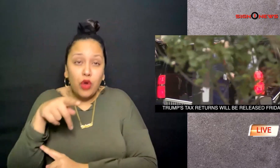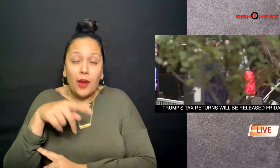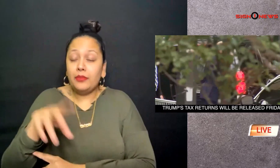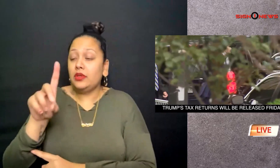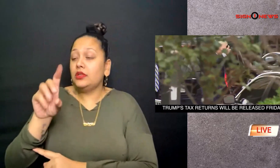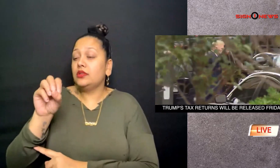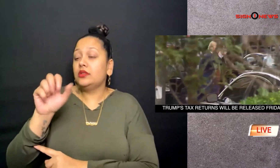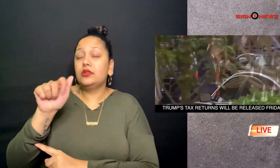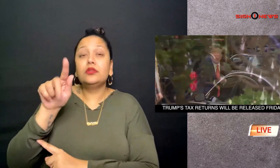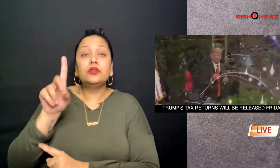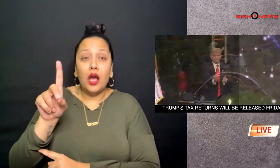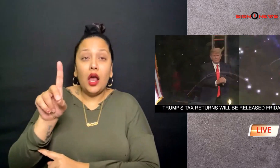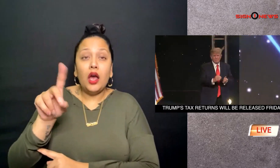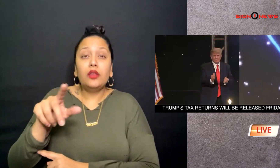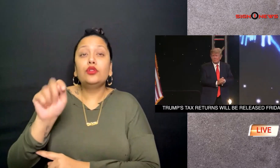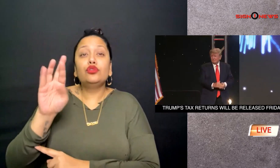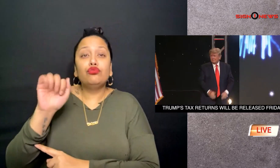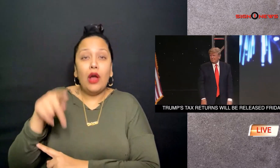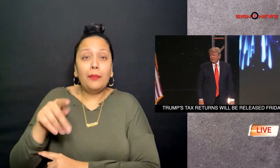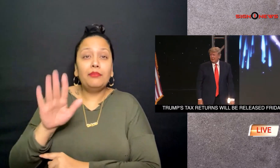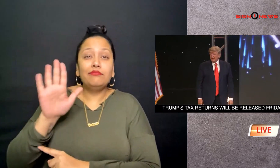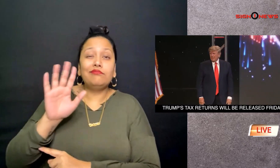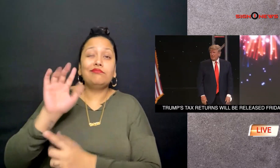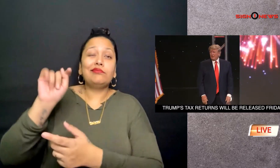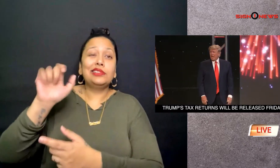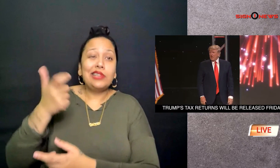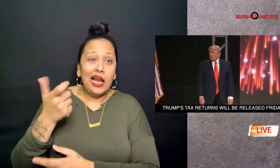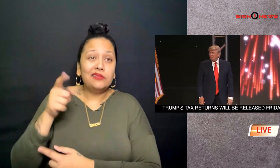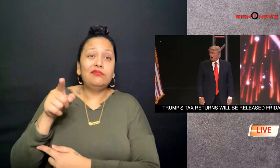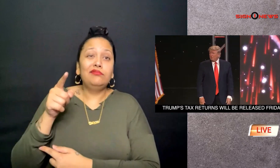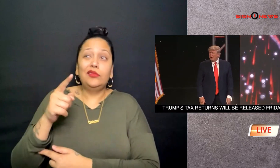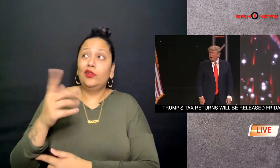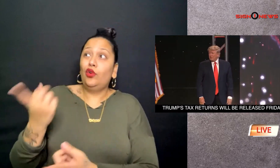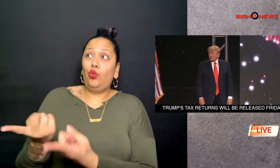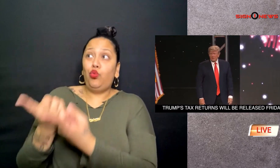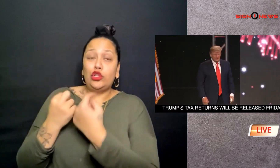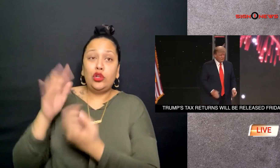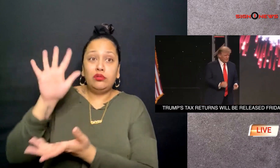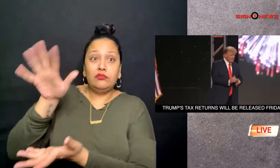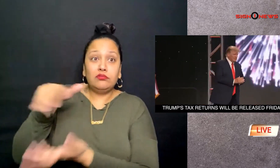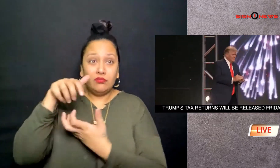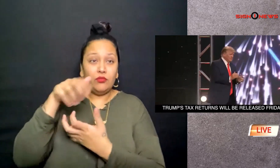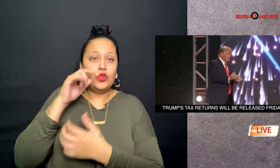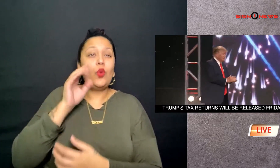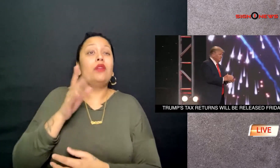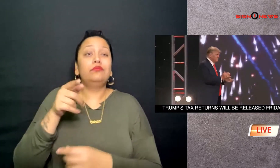the long-awaited release of former President Donald Trump's tax returns is scheduled for